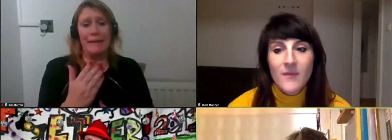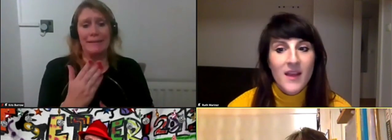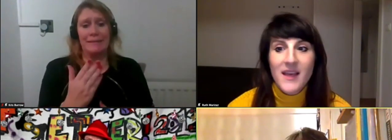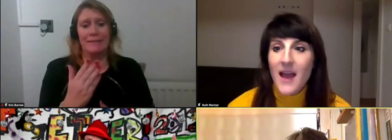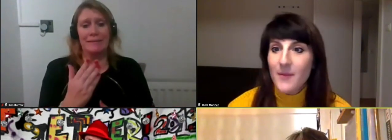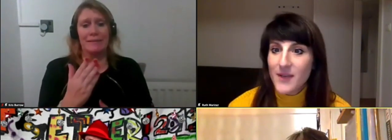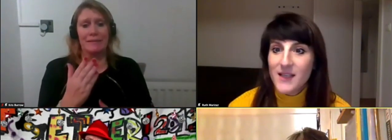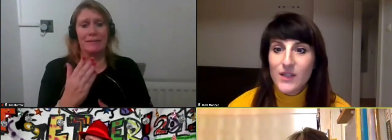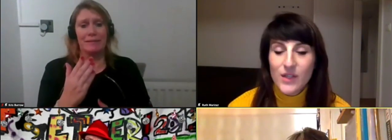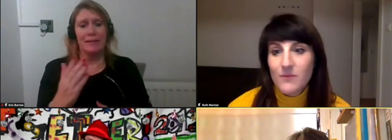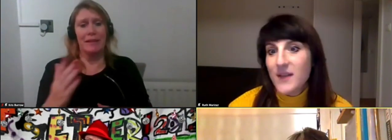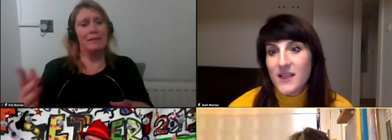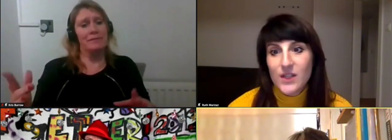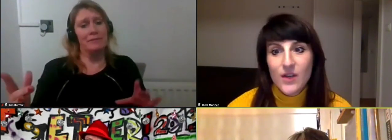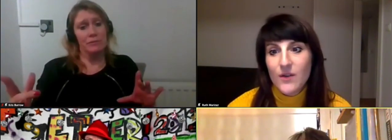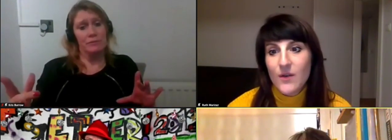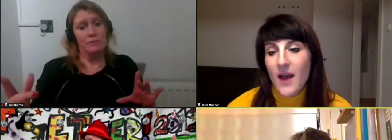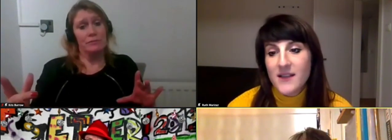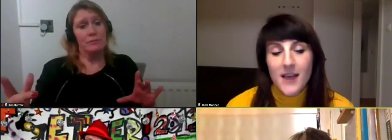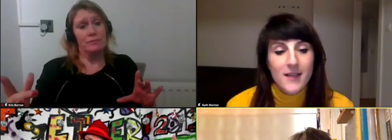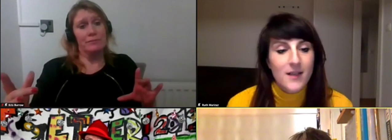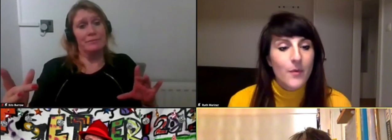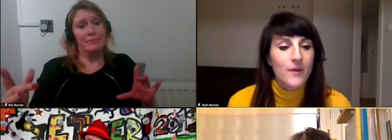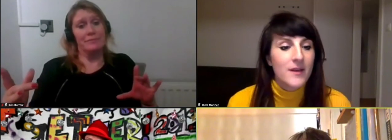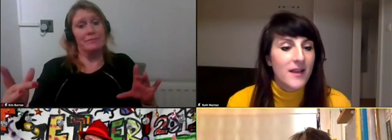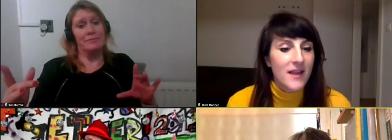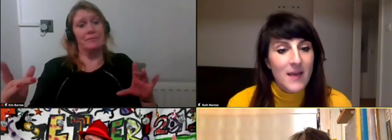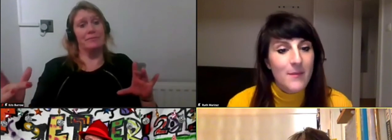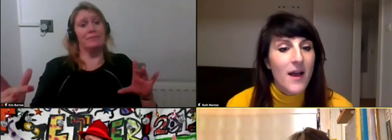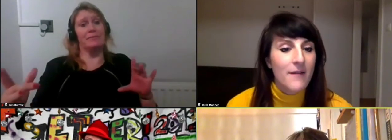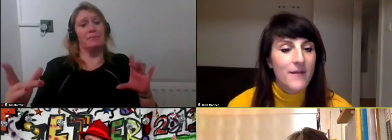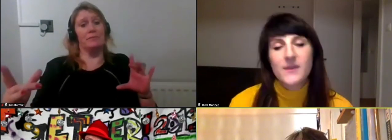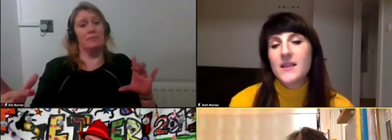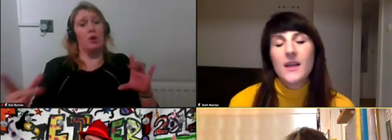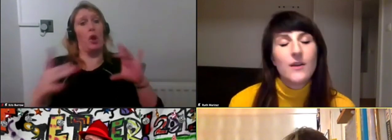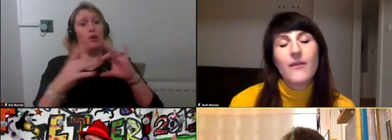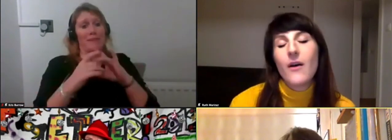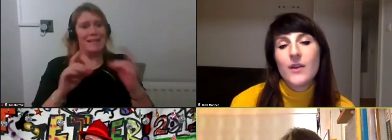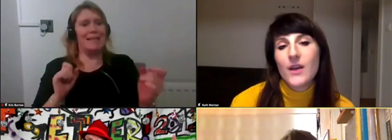please do take us up on the email if there